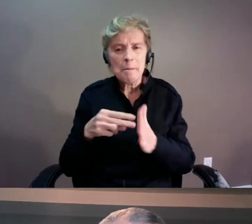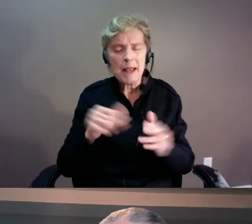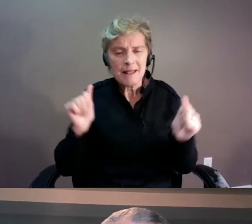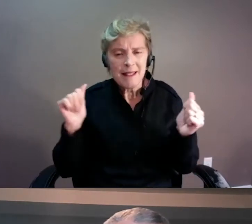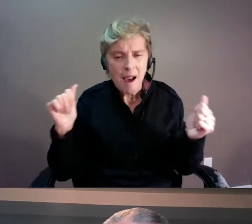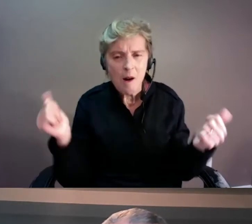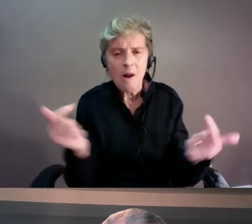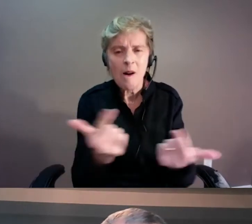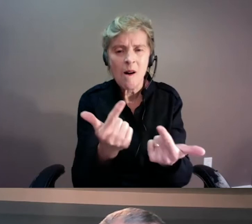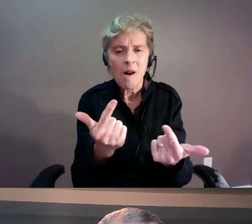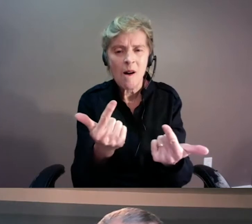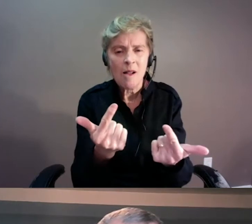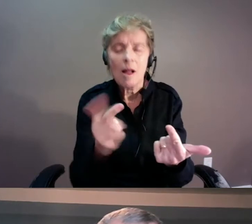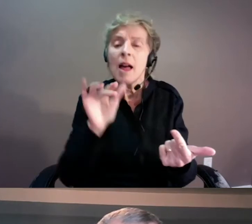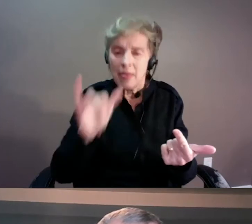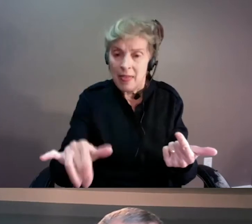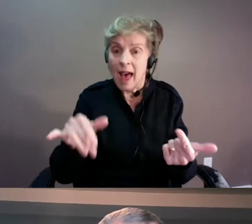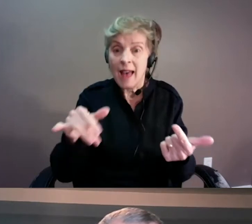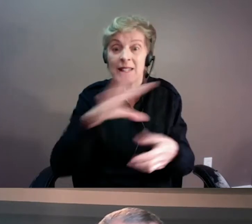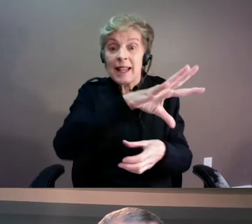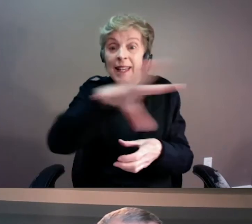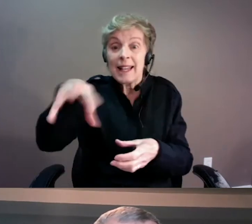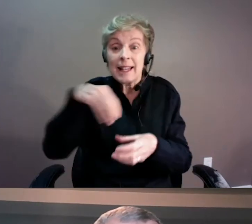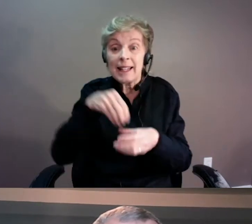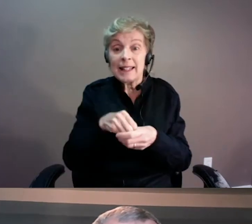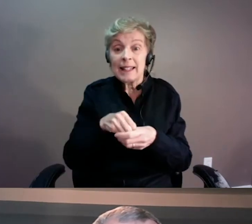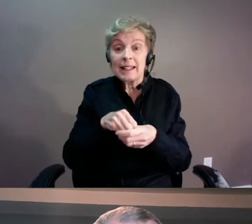to me, that's what inclusive he means. And I'm so pleased that the government has